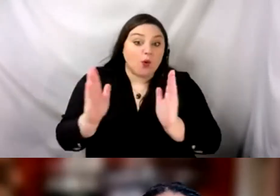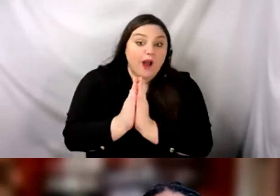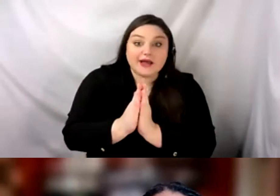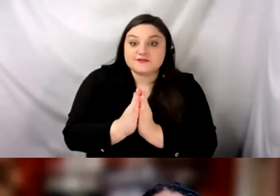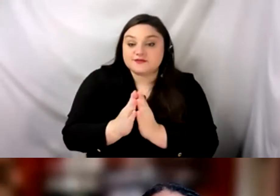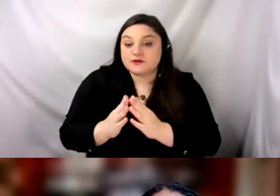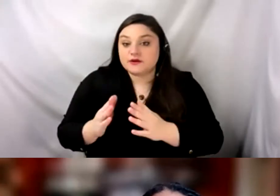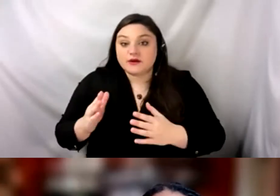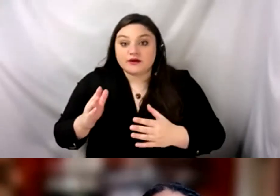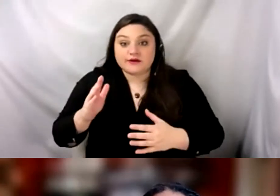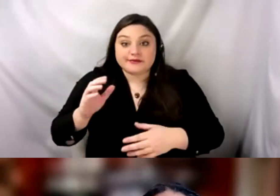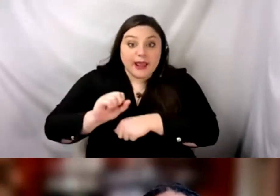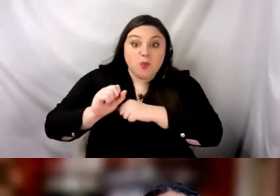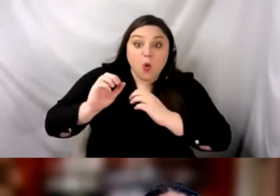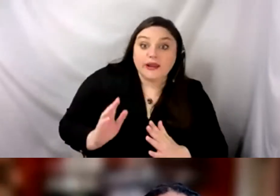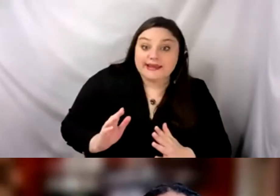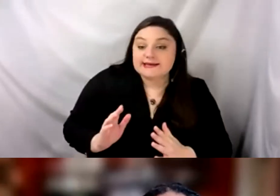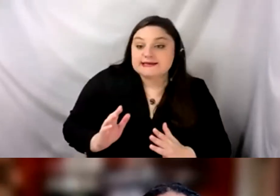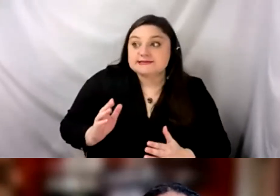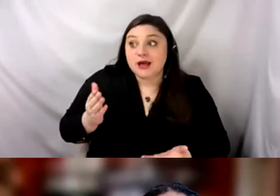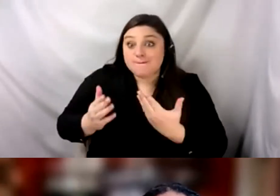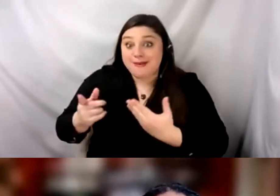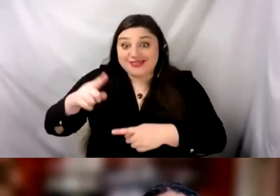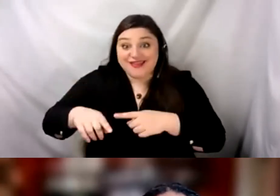We're being asked to deny services to families who need it.